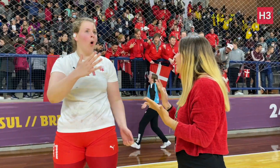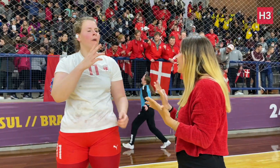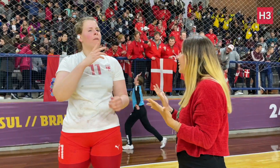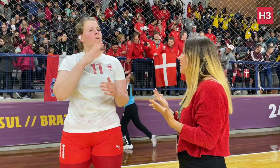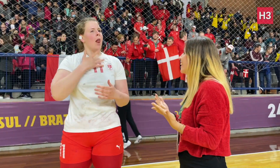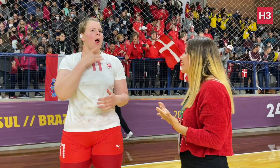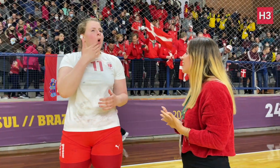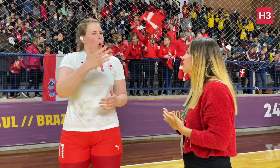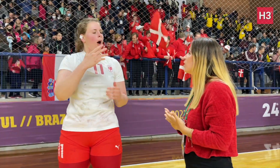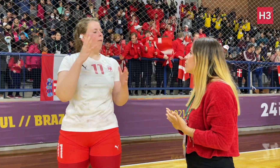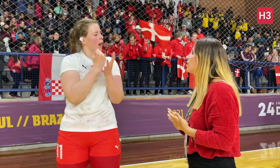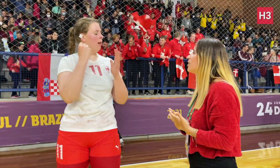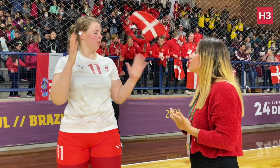It just felt good to win the medal.